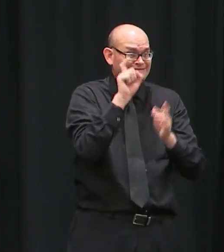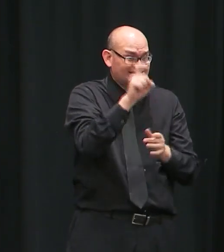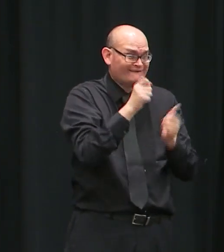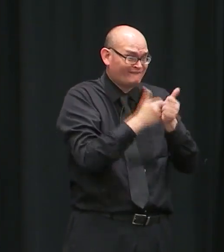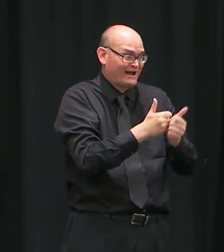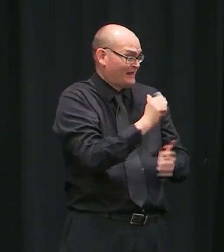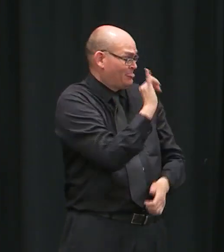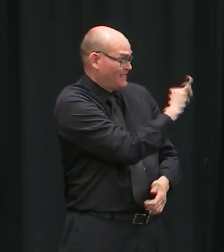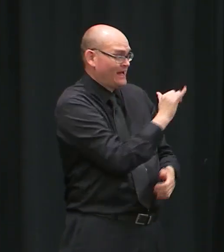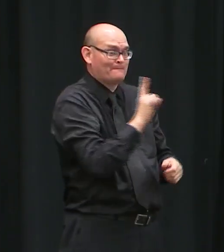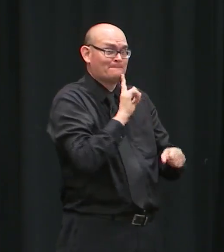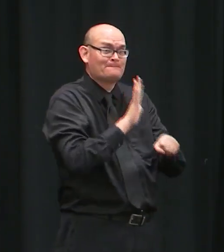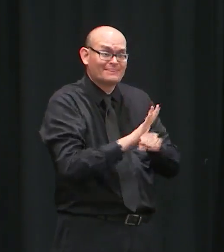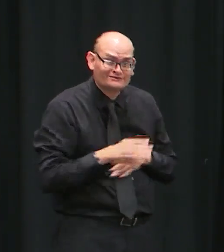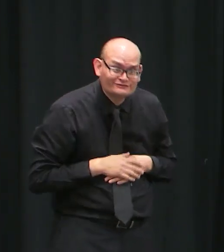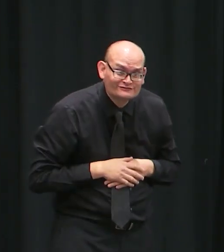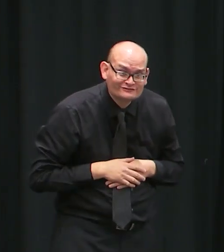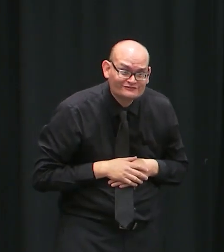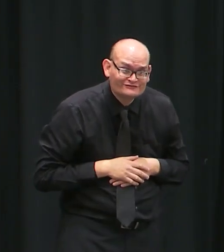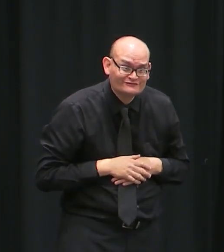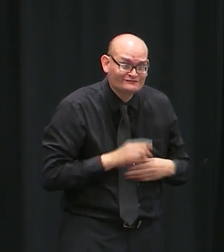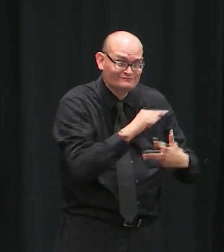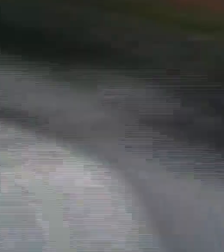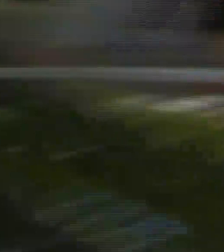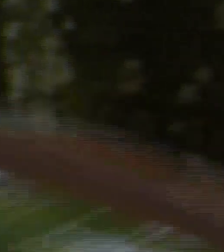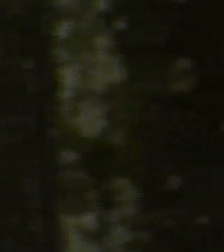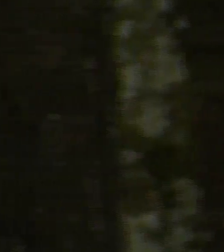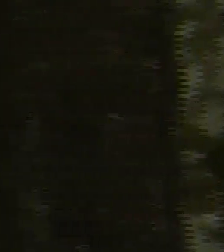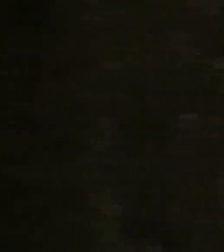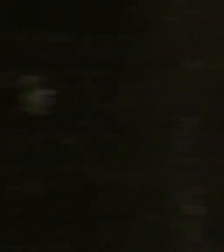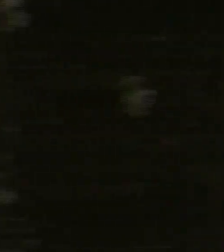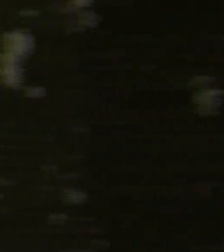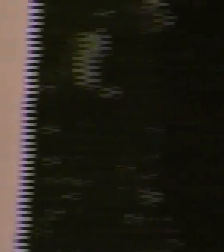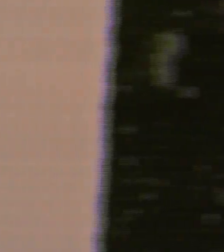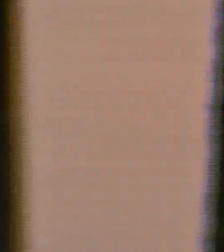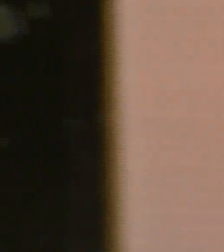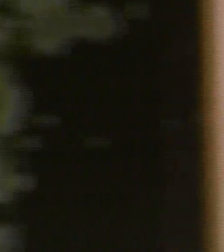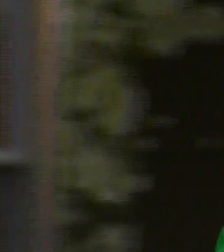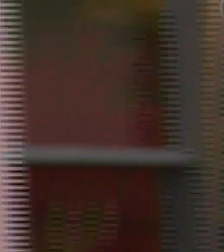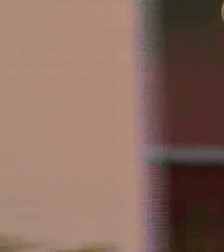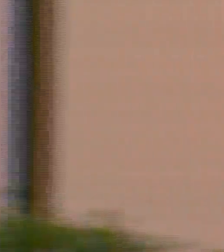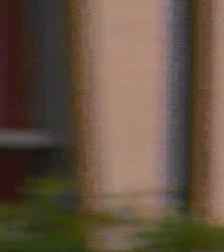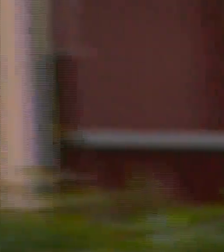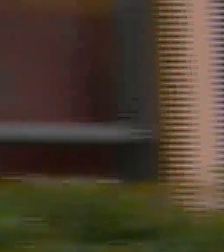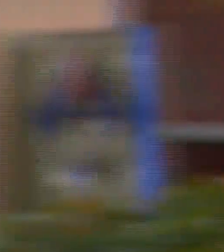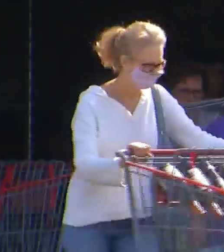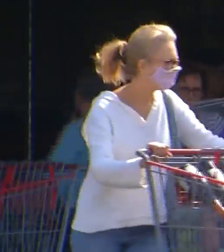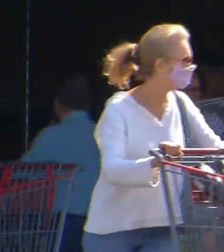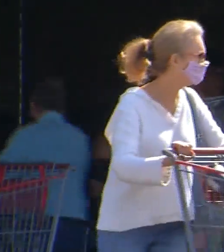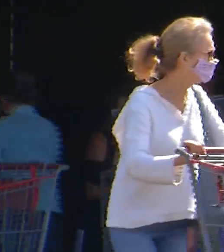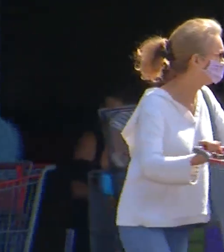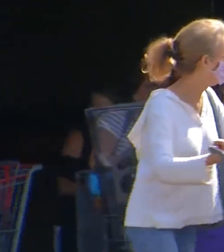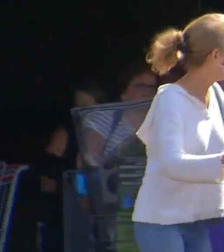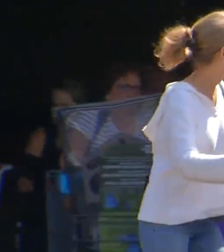IF YOU WANT TO RECOVER IN A HEALTHY AND ROBUST WAY FOLLOW THE STEPS OF THE GREATER GREENVILLE PLEDGE AND THAT WILL PUT YOU IN A POSITION TO